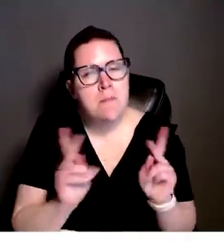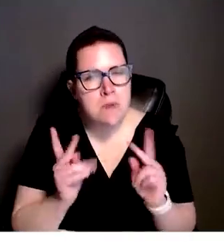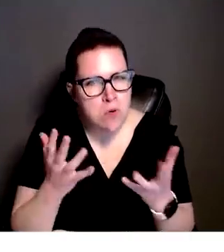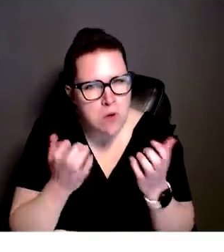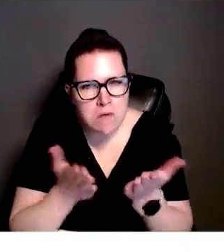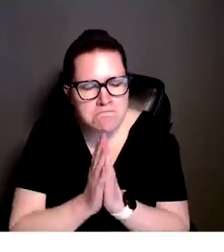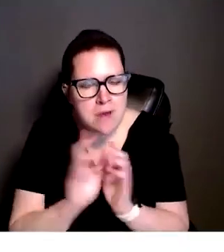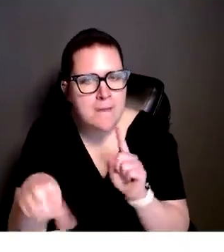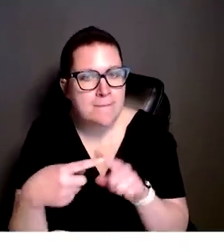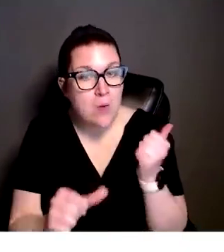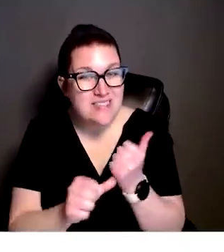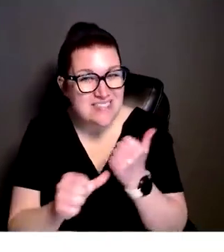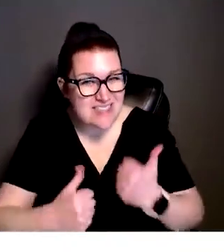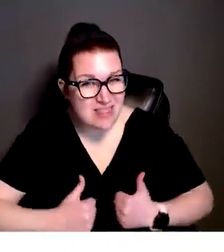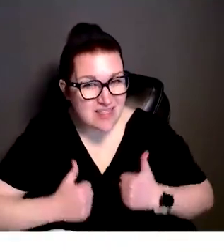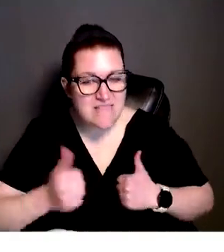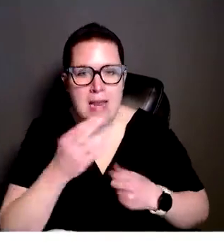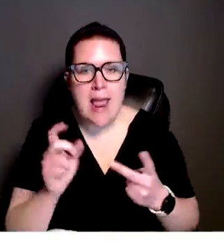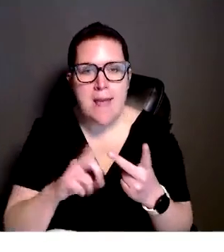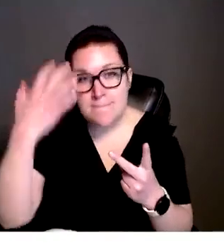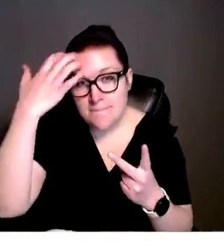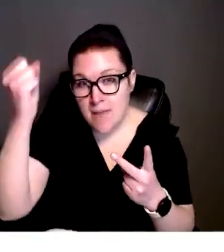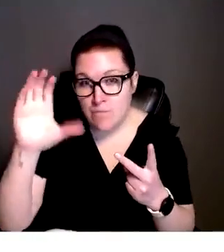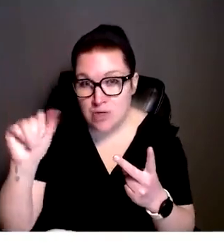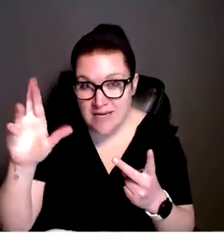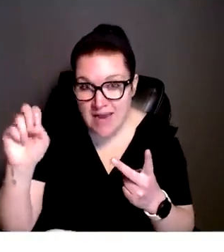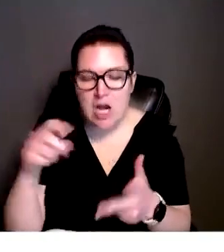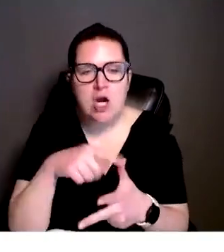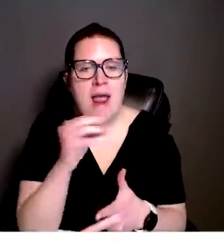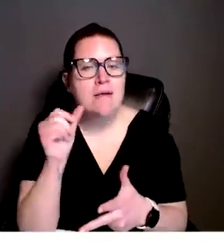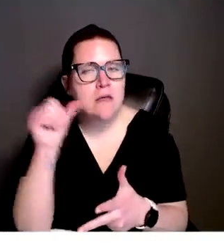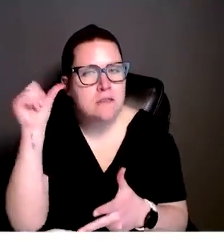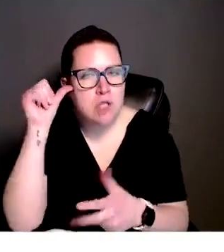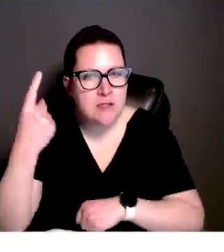living and memory care, and also adult day services, adult day centers,